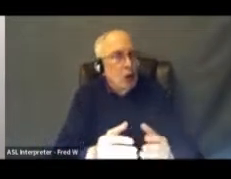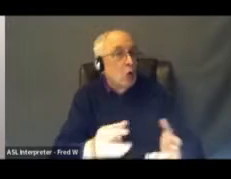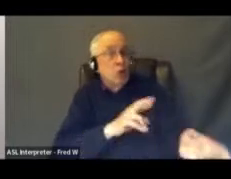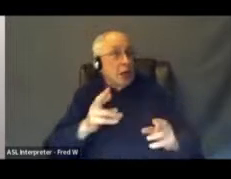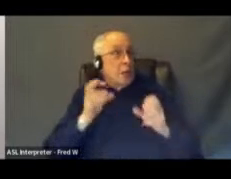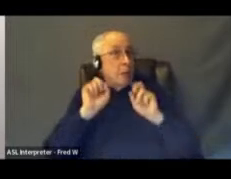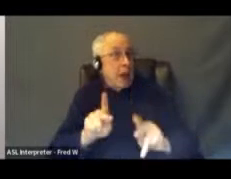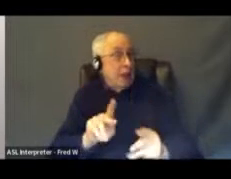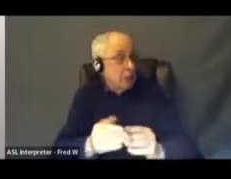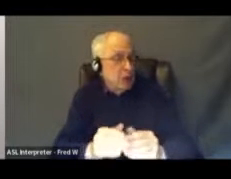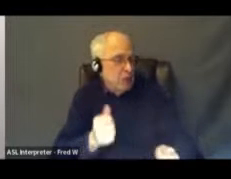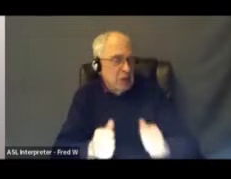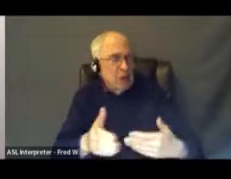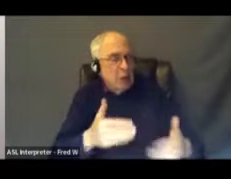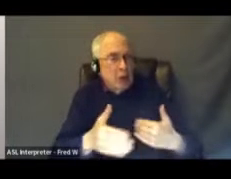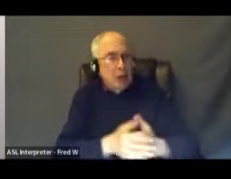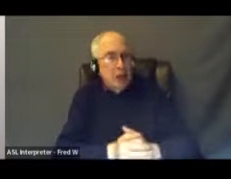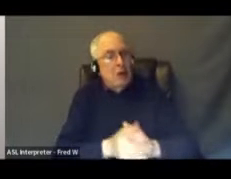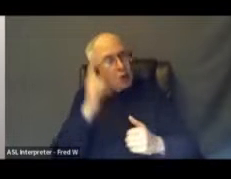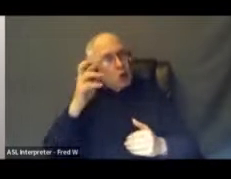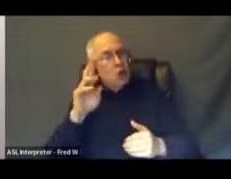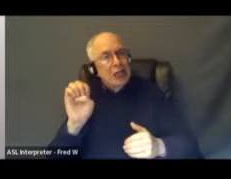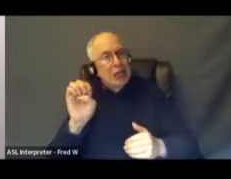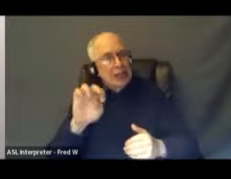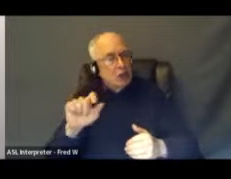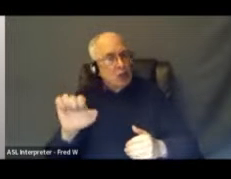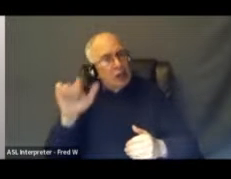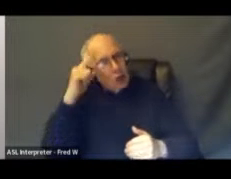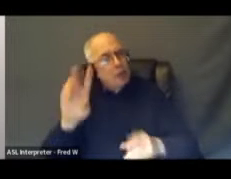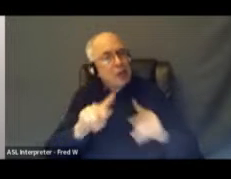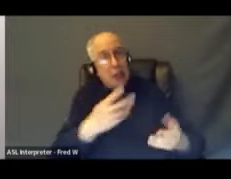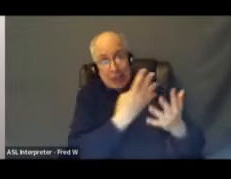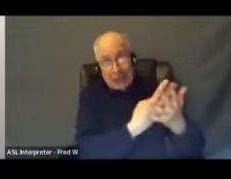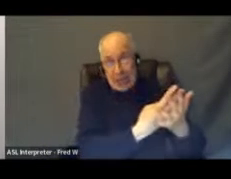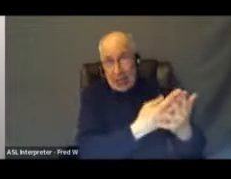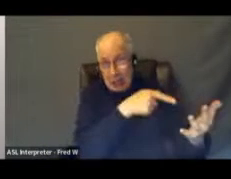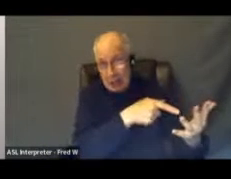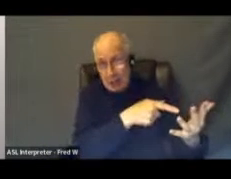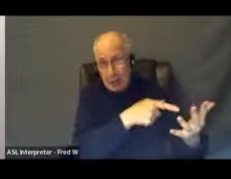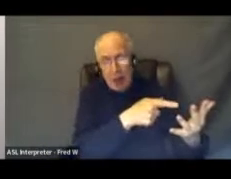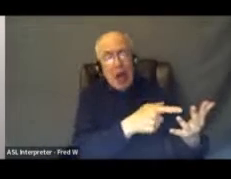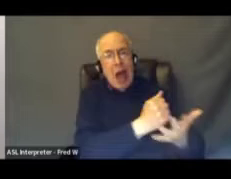reentry planning specifically for the survivors who are incarcerated, we start going